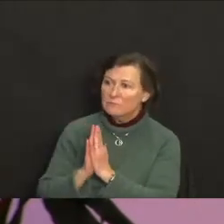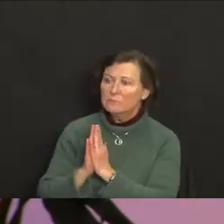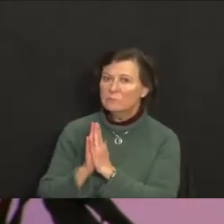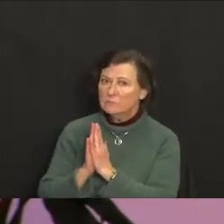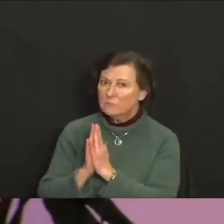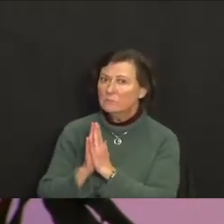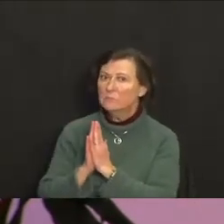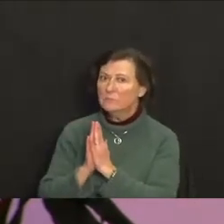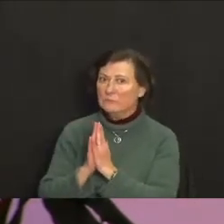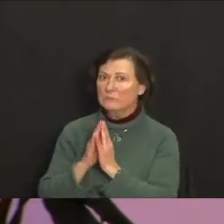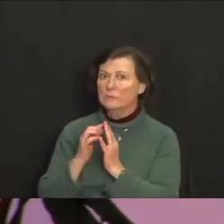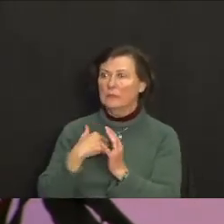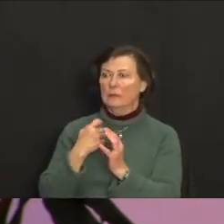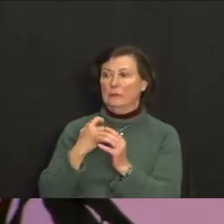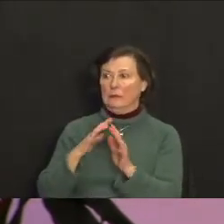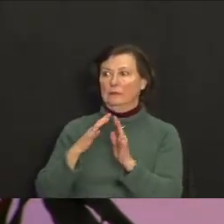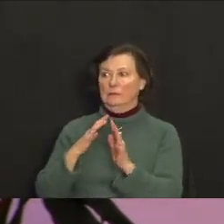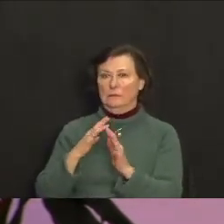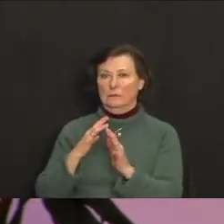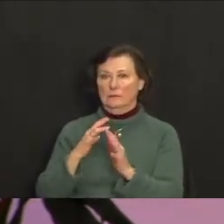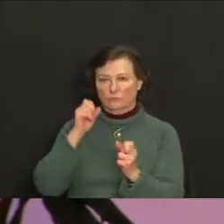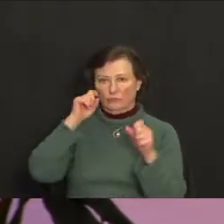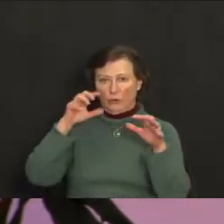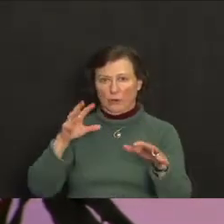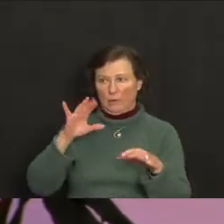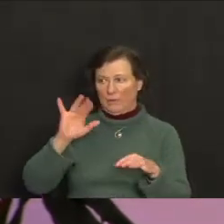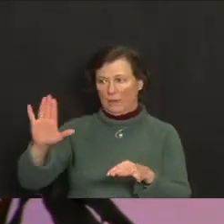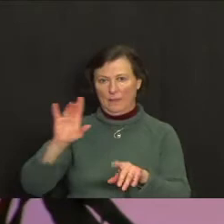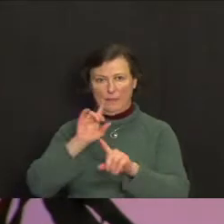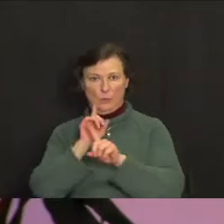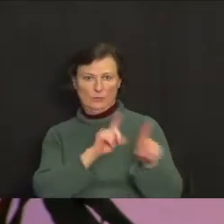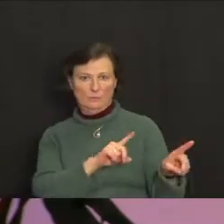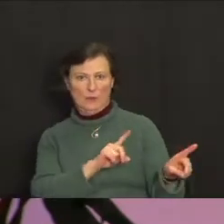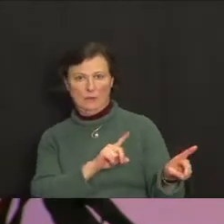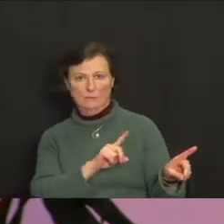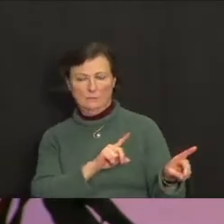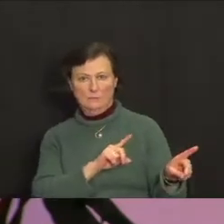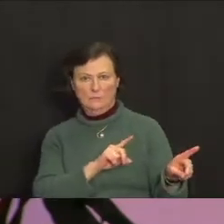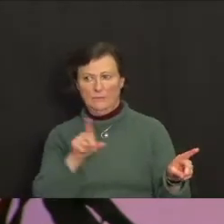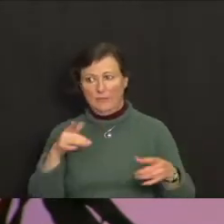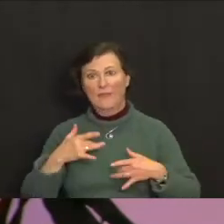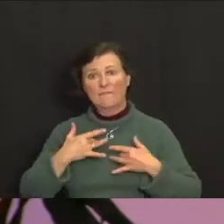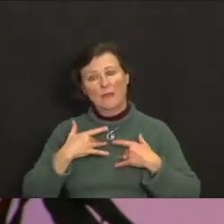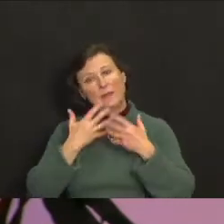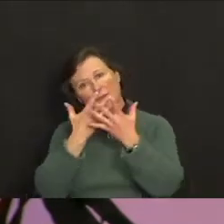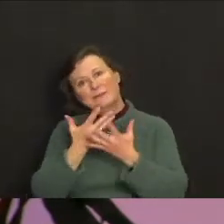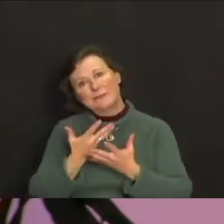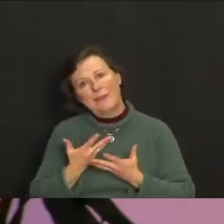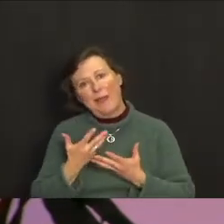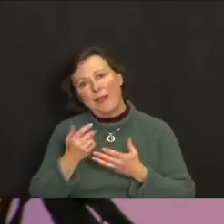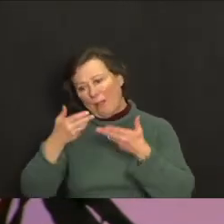I was a little taken back by their reaction. Though they felt a sadness at the loss of their parents